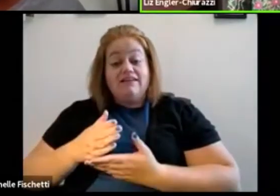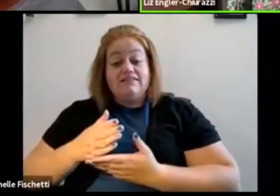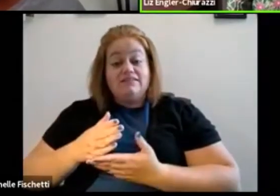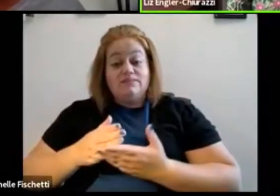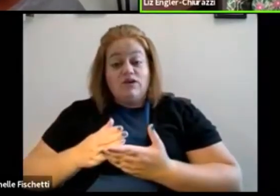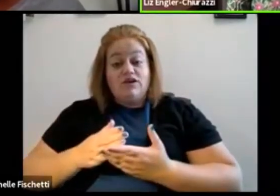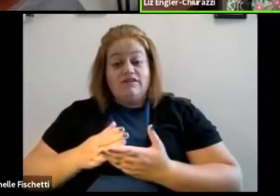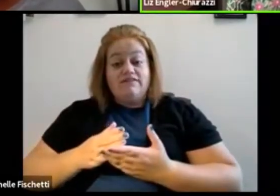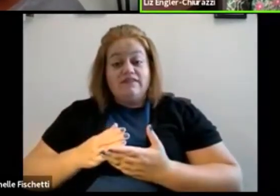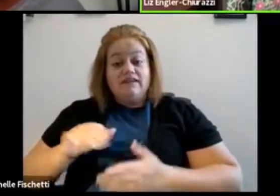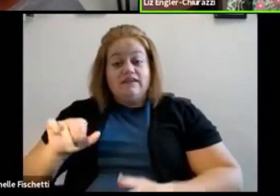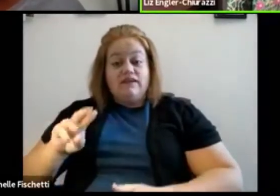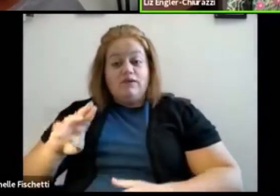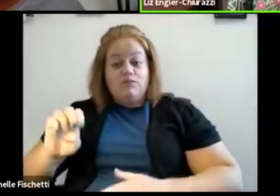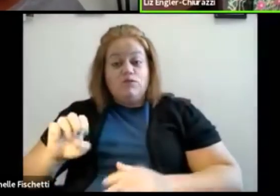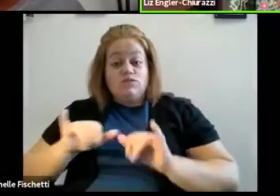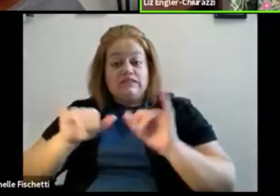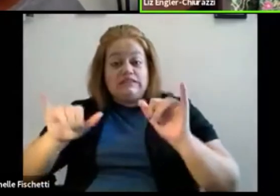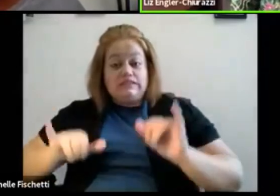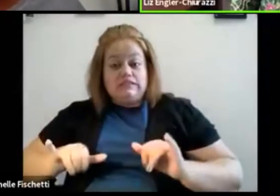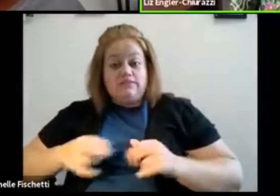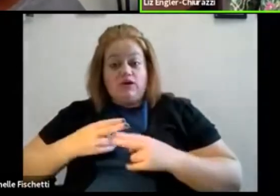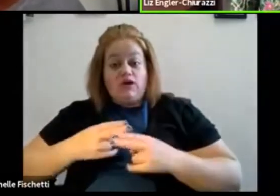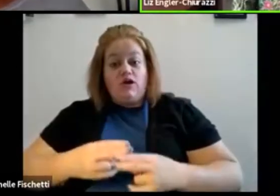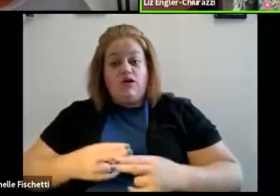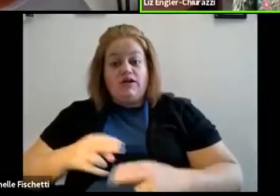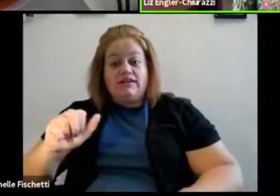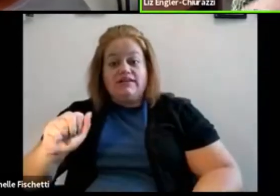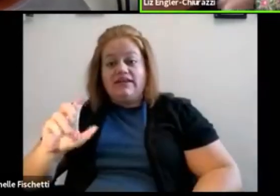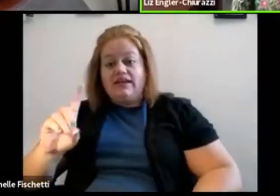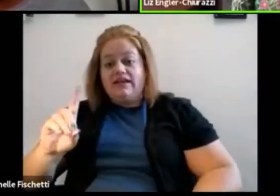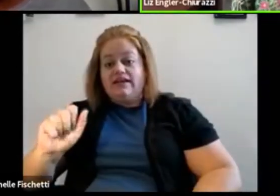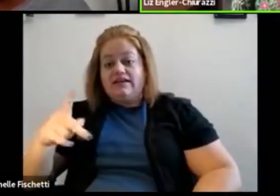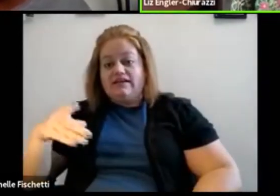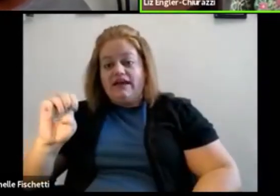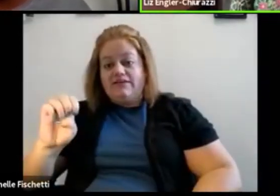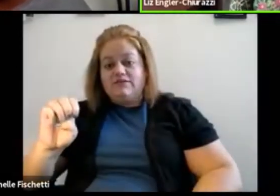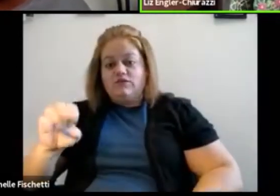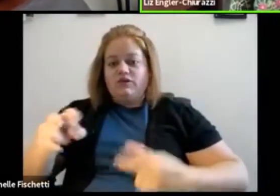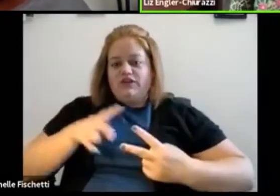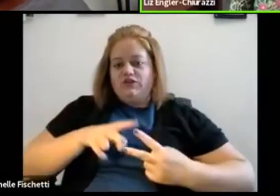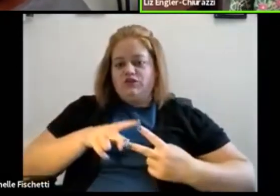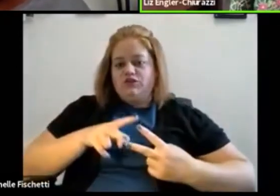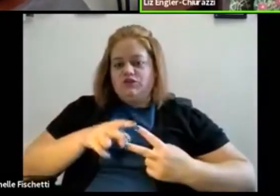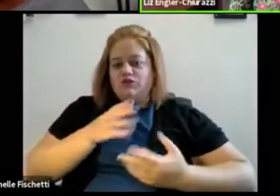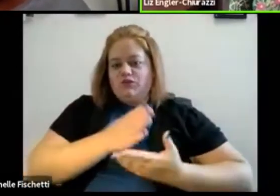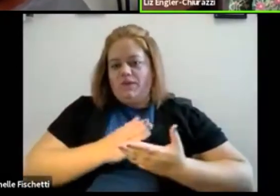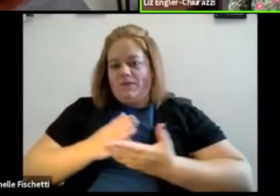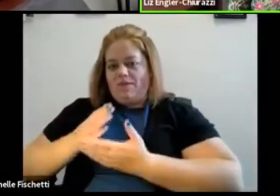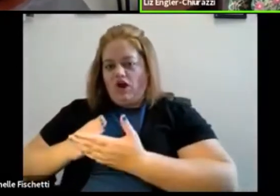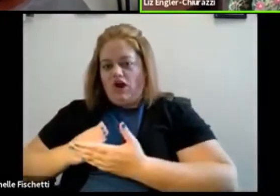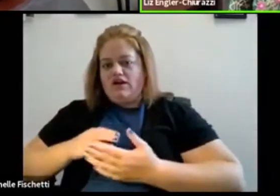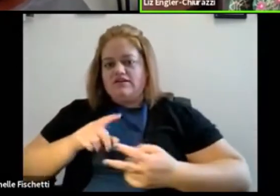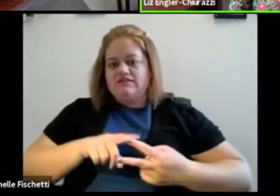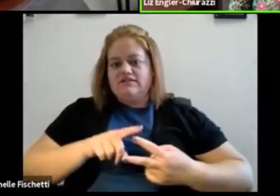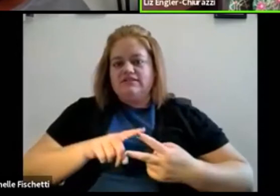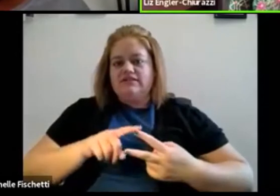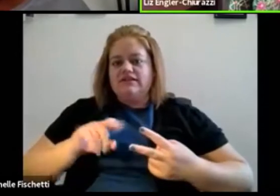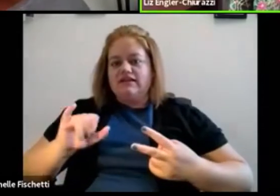system that's called the adaptive immune system there are two parts to your immune system there's the innate immune response and